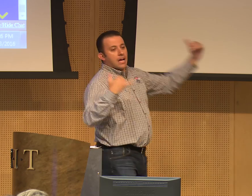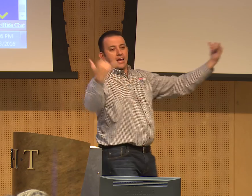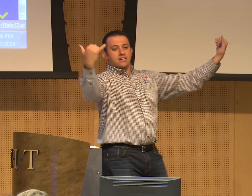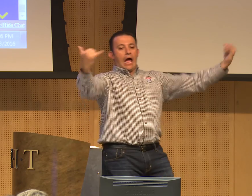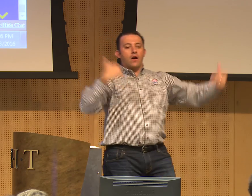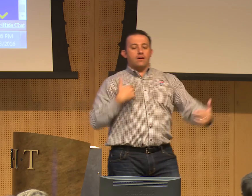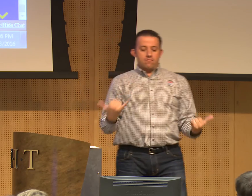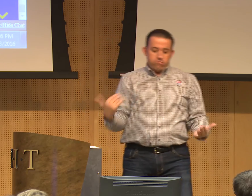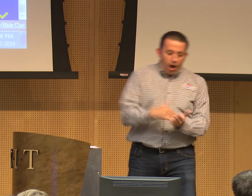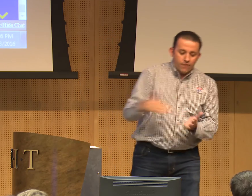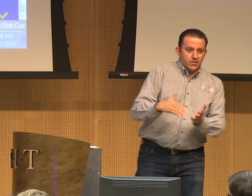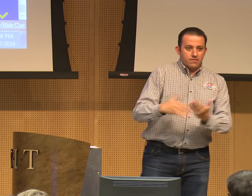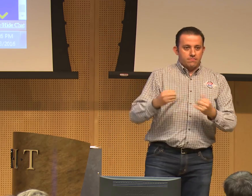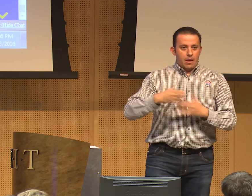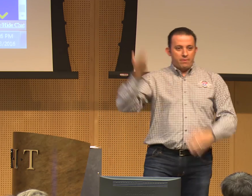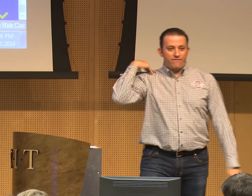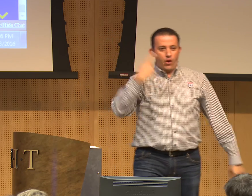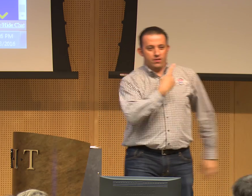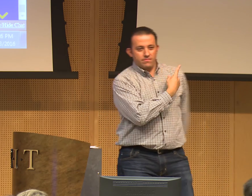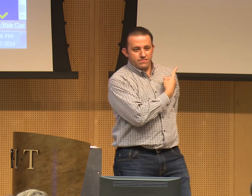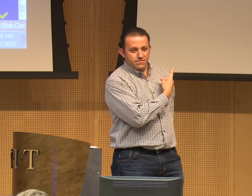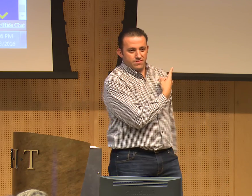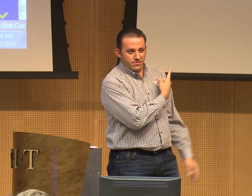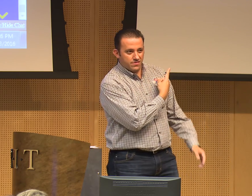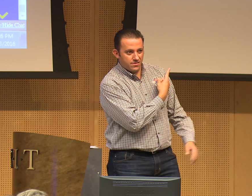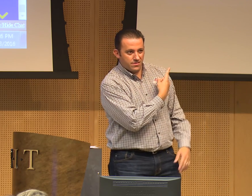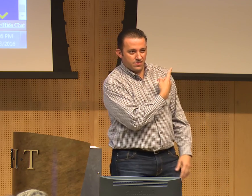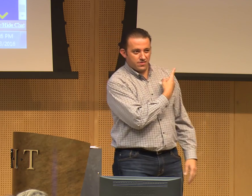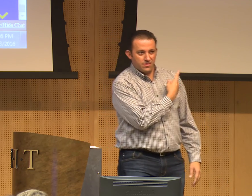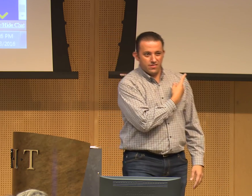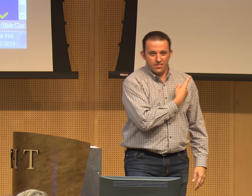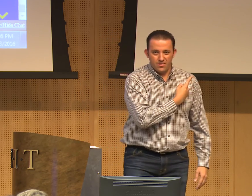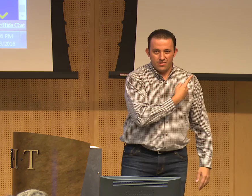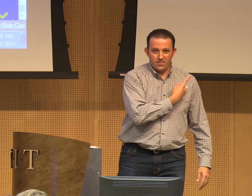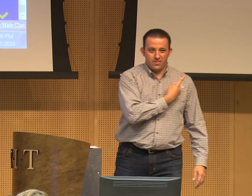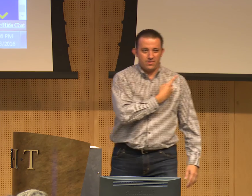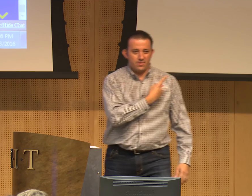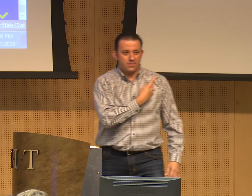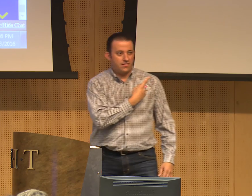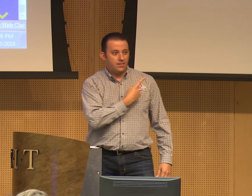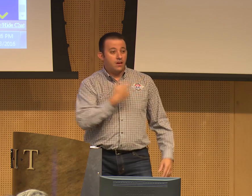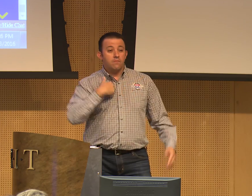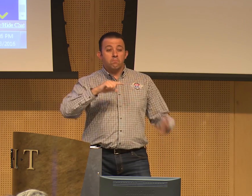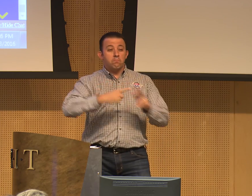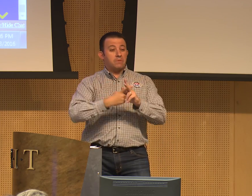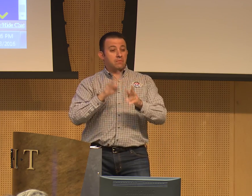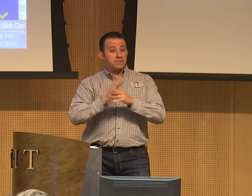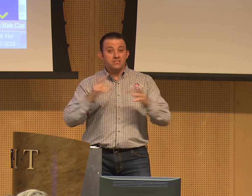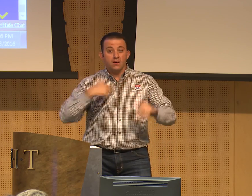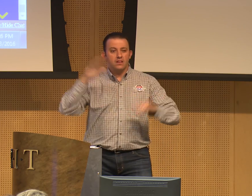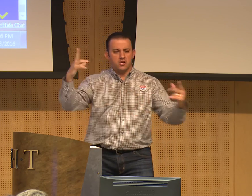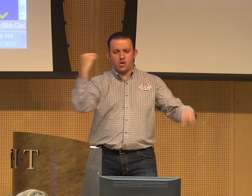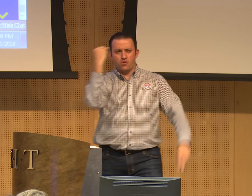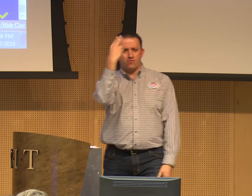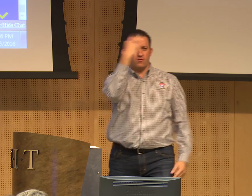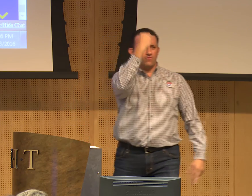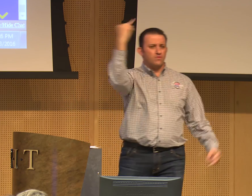Again, and I'm gonna say this over and over again, people used to tell me "no." I was told "no" all the time